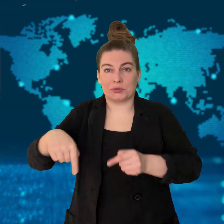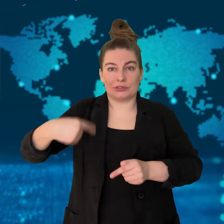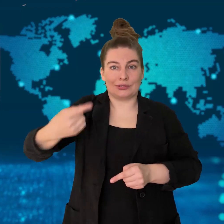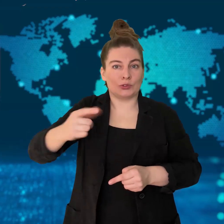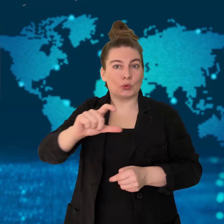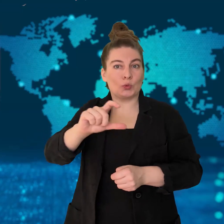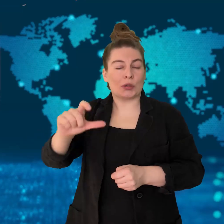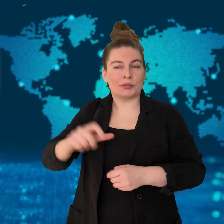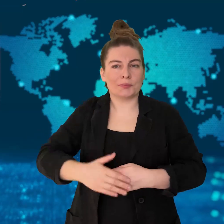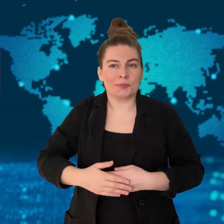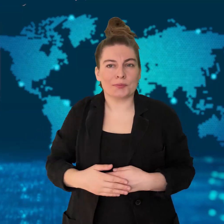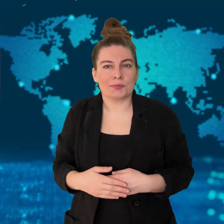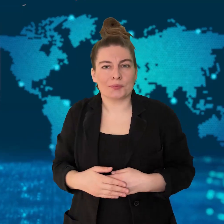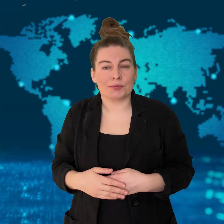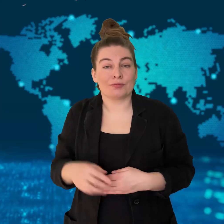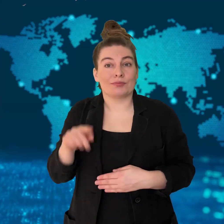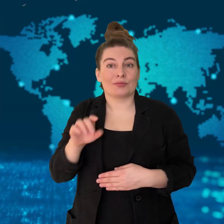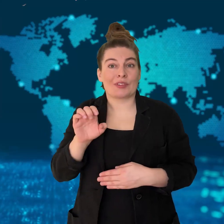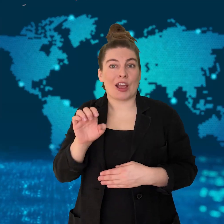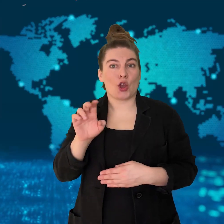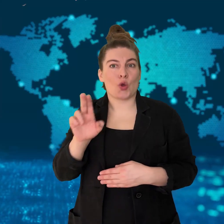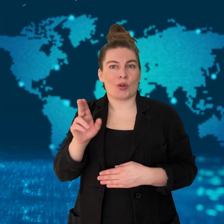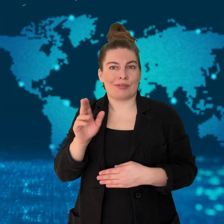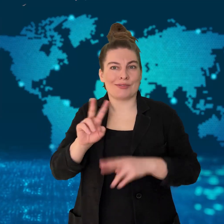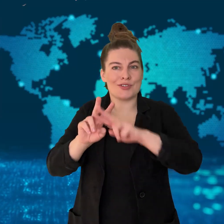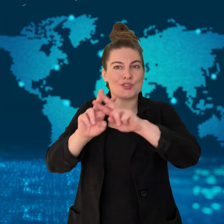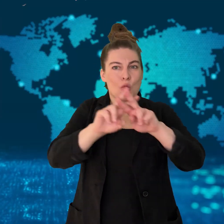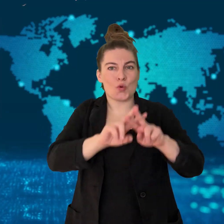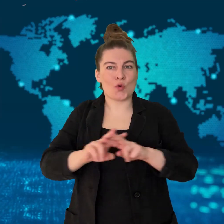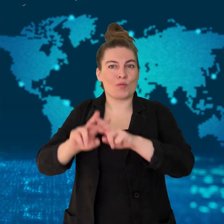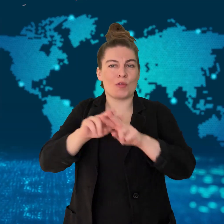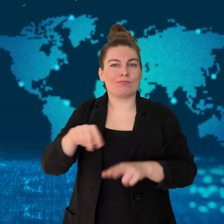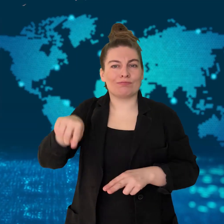saying member countries need to be able to